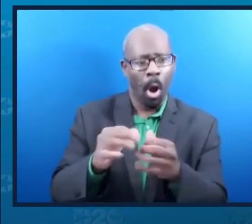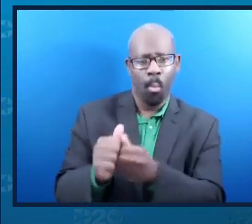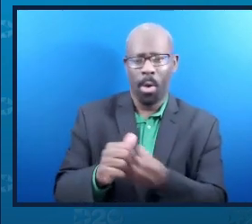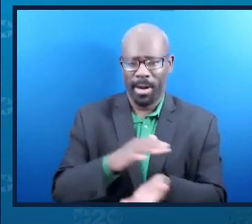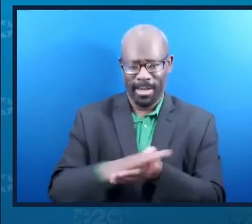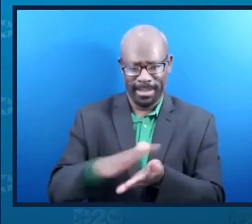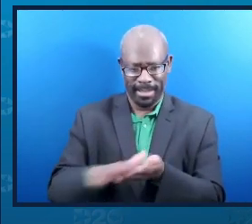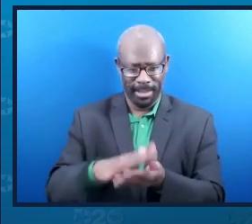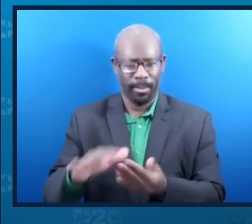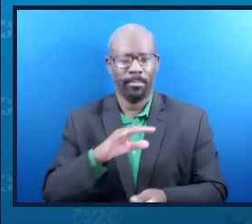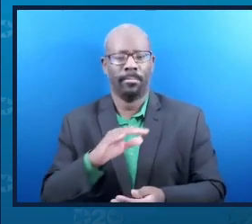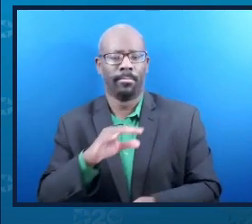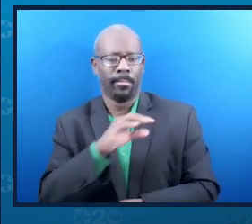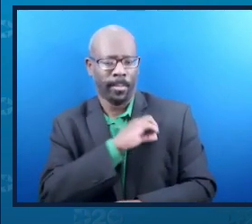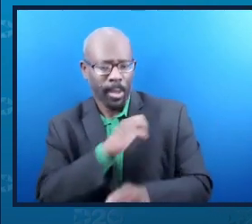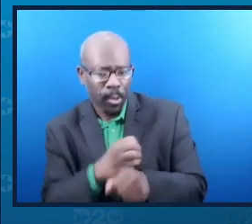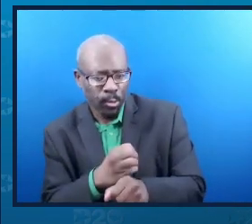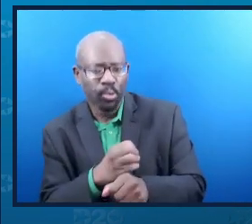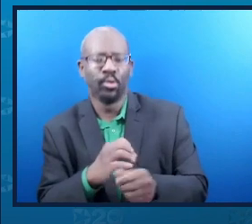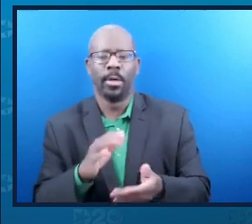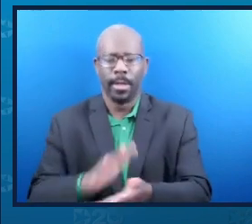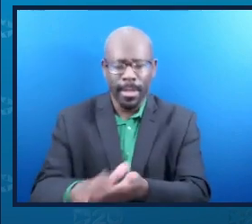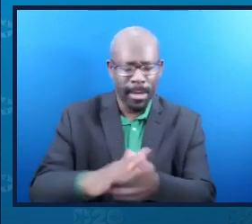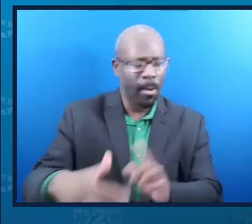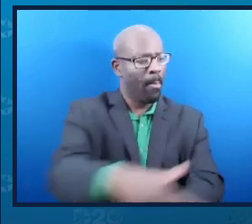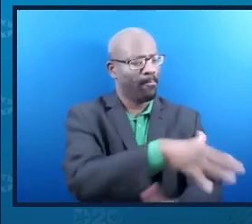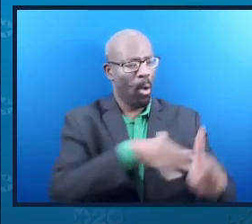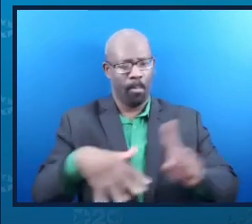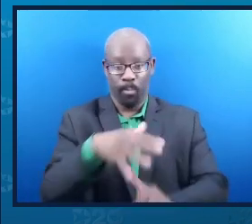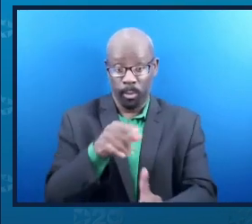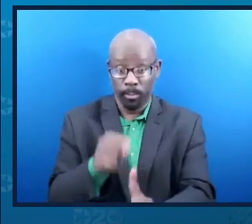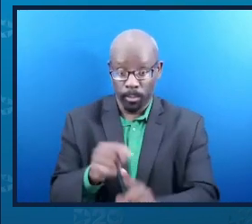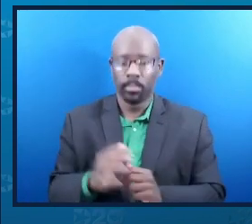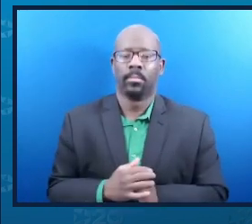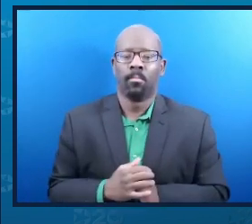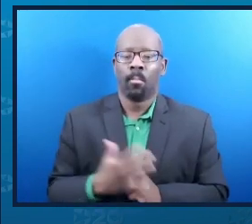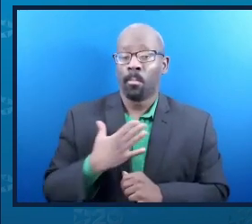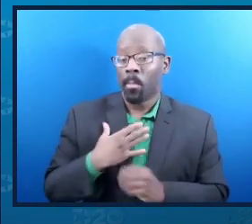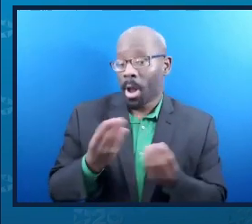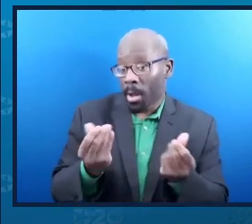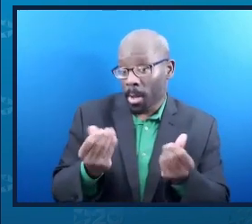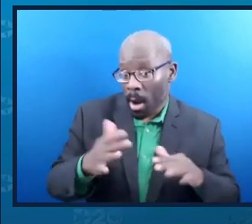BECAUSE SOLAR INSTALLERS ARE THE FASTEST GROWING JOBS IN THE COUNTRY AND JOE BIDEN PLAN IS